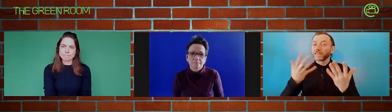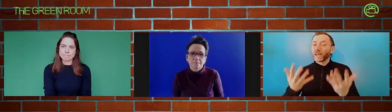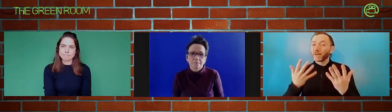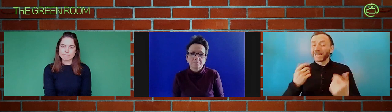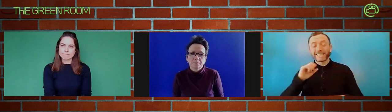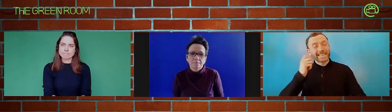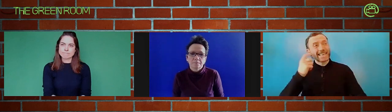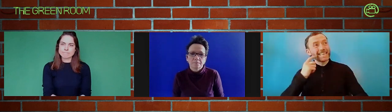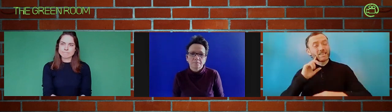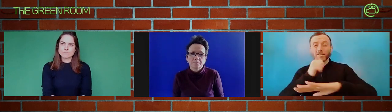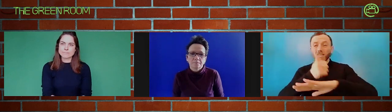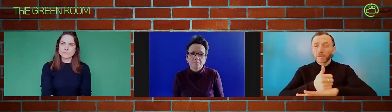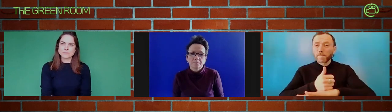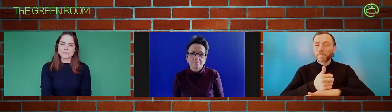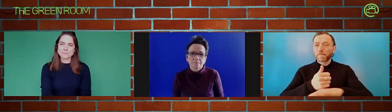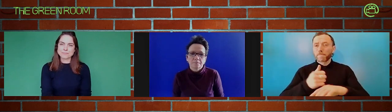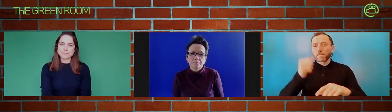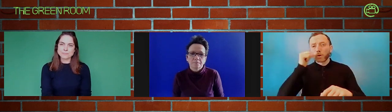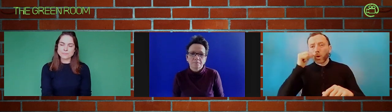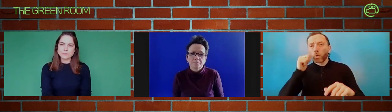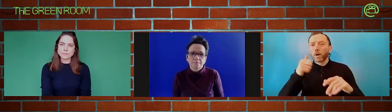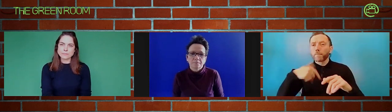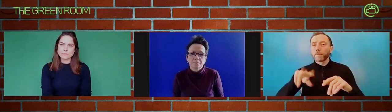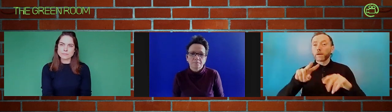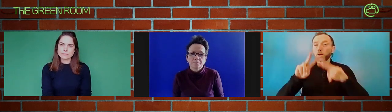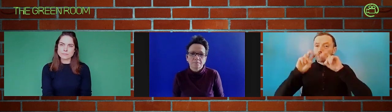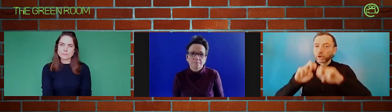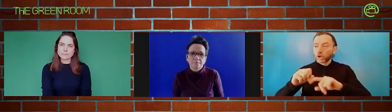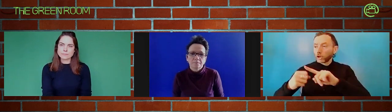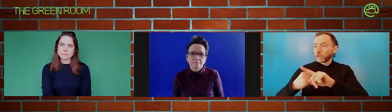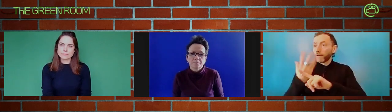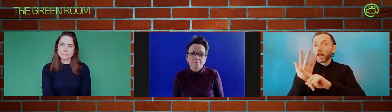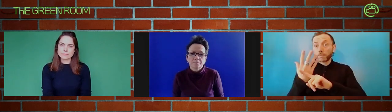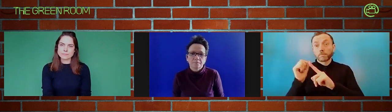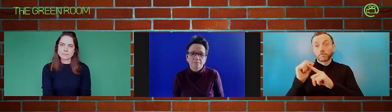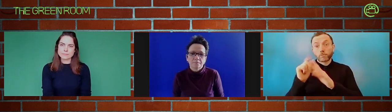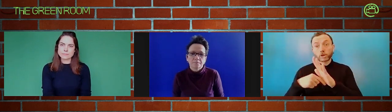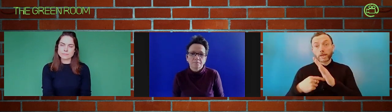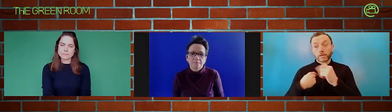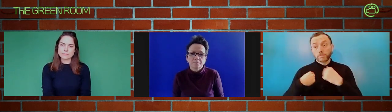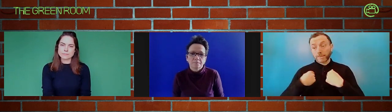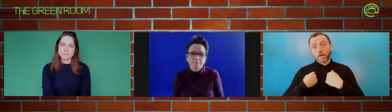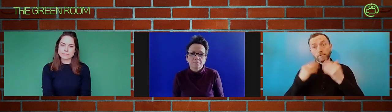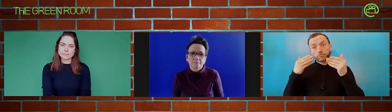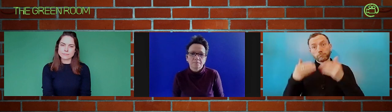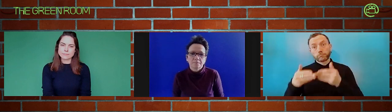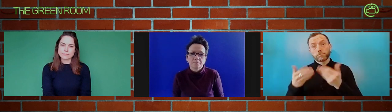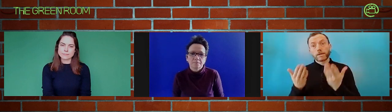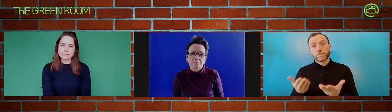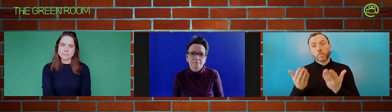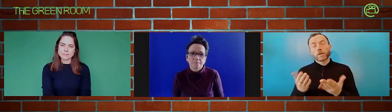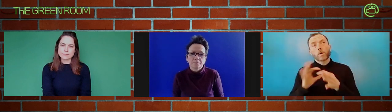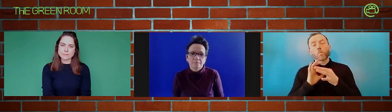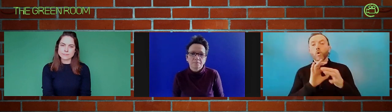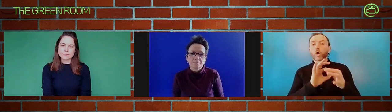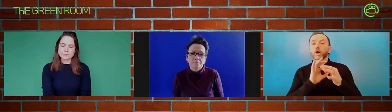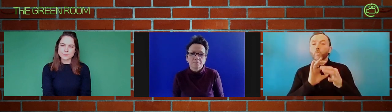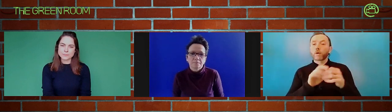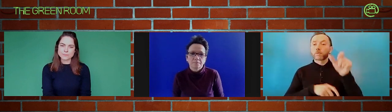The research and development thing that I'm doing at the moment. I'm working with someone who